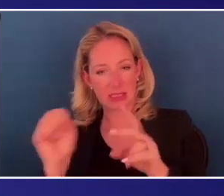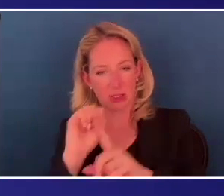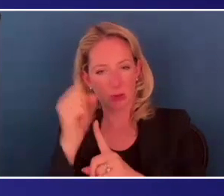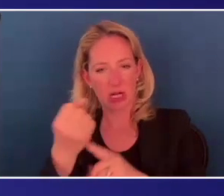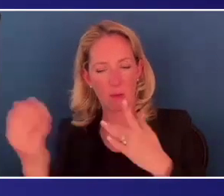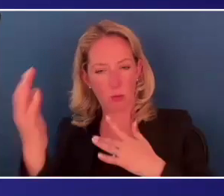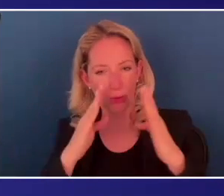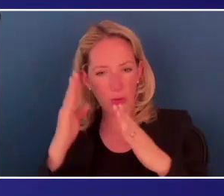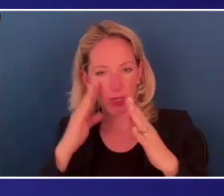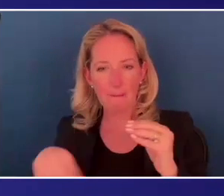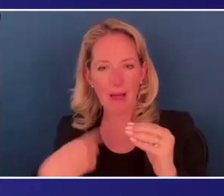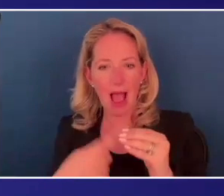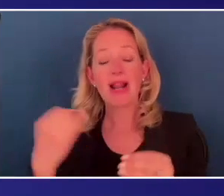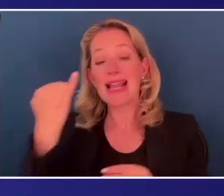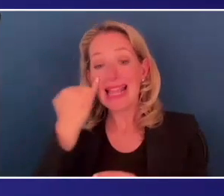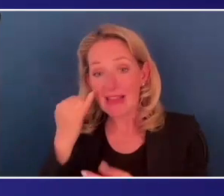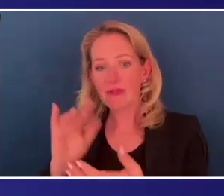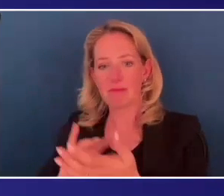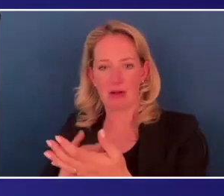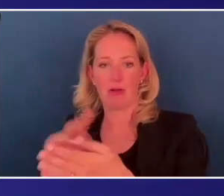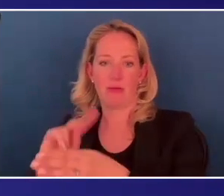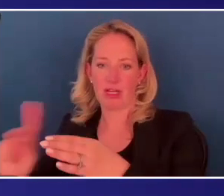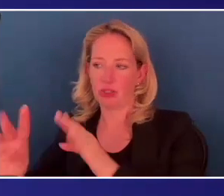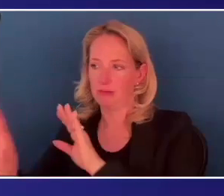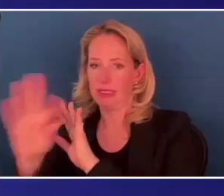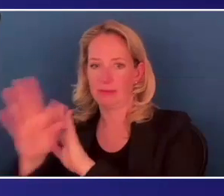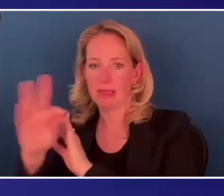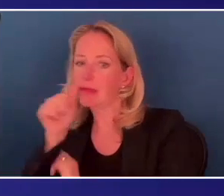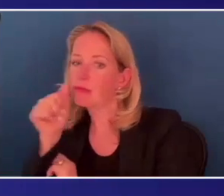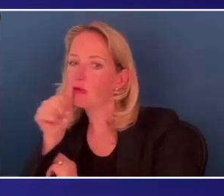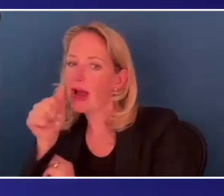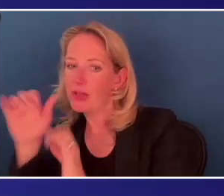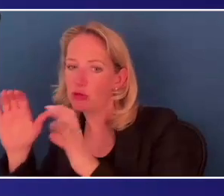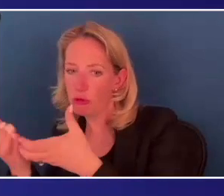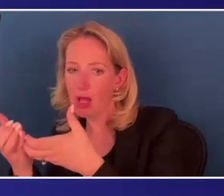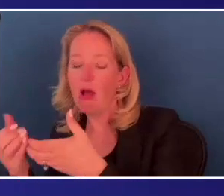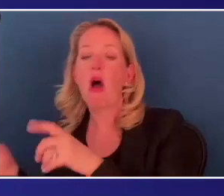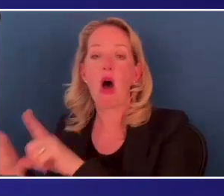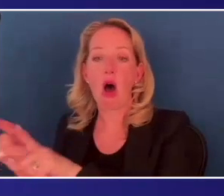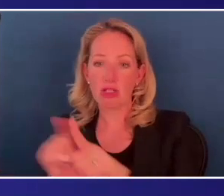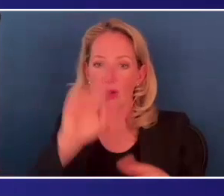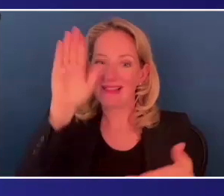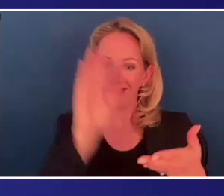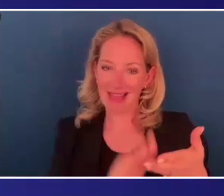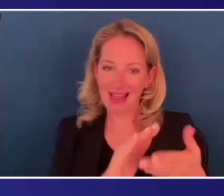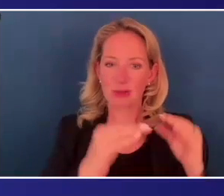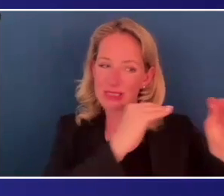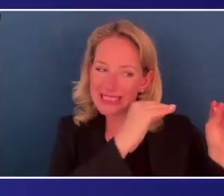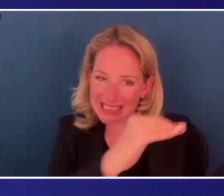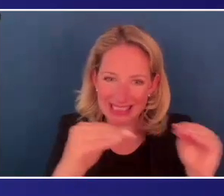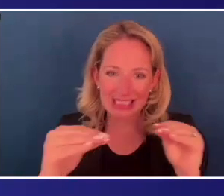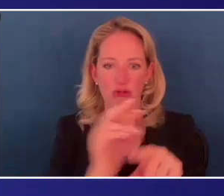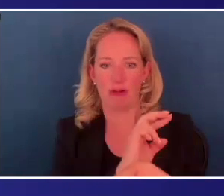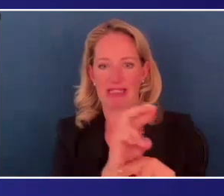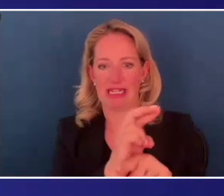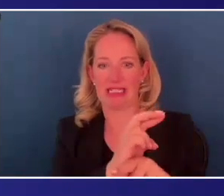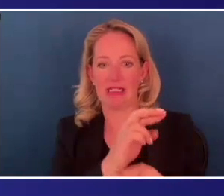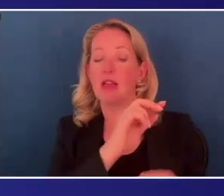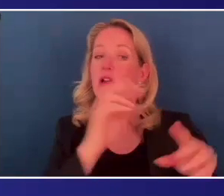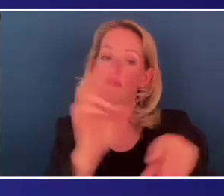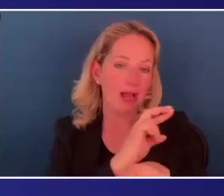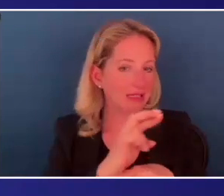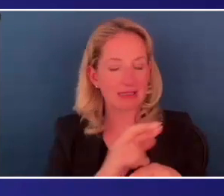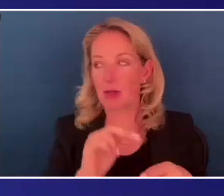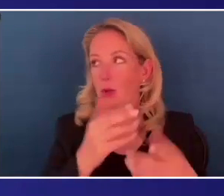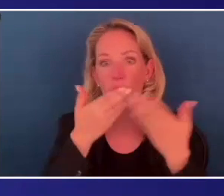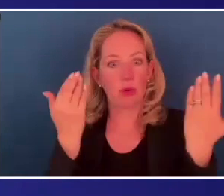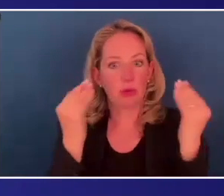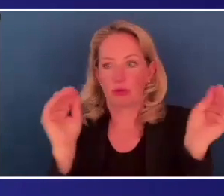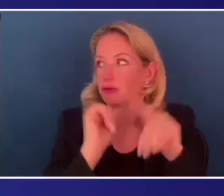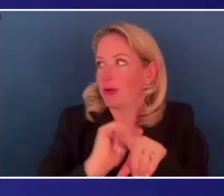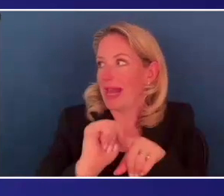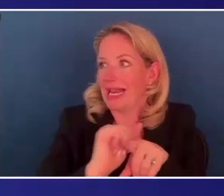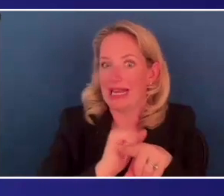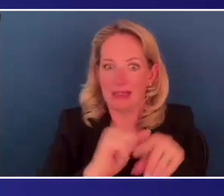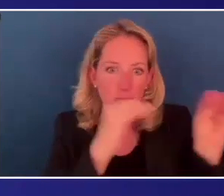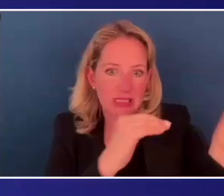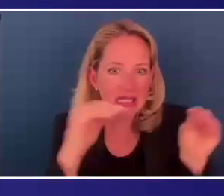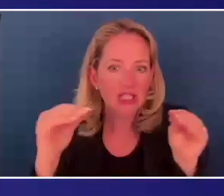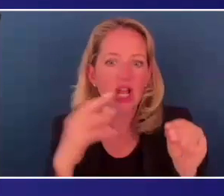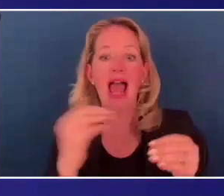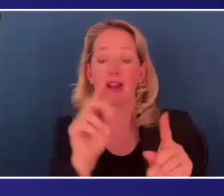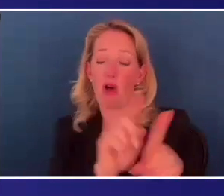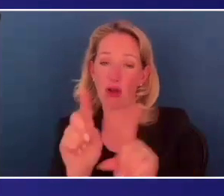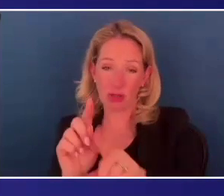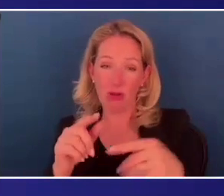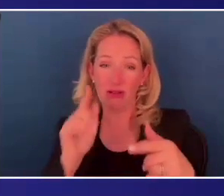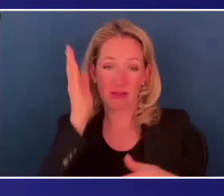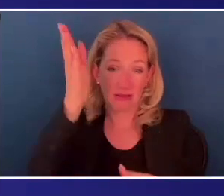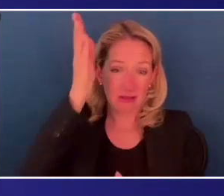Residents aren't going to get the adequate training they deserve and in turn patients won't be able to get the proper diagnosis and treatments that they very much well deserve.